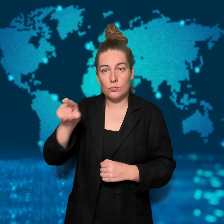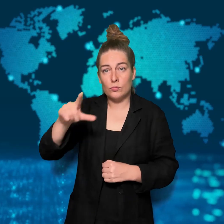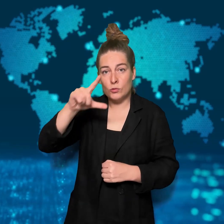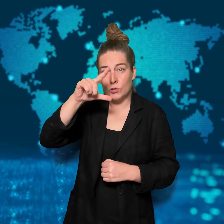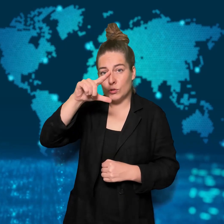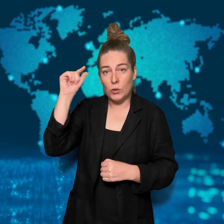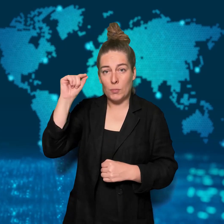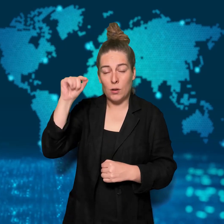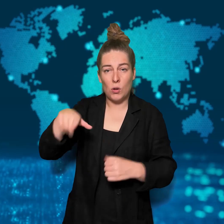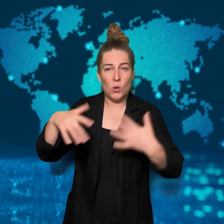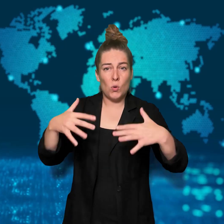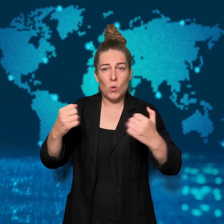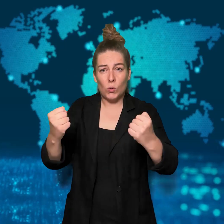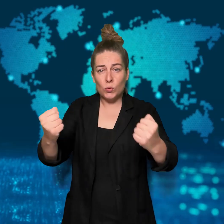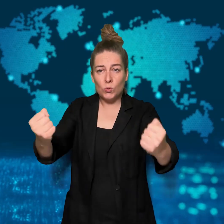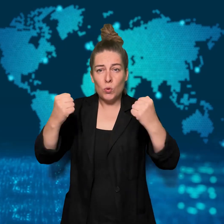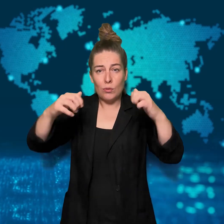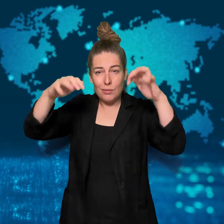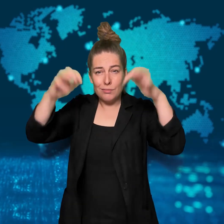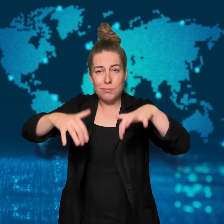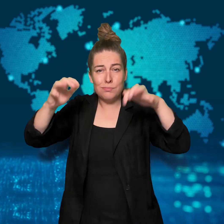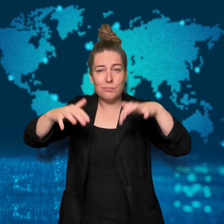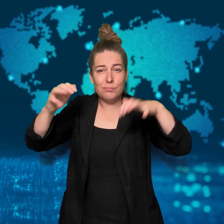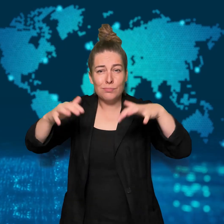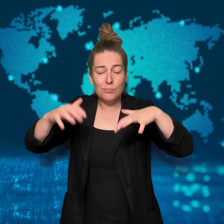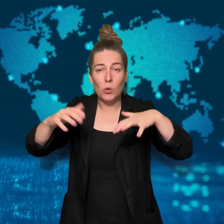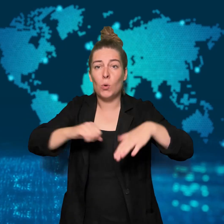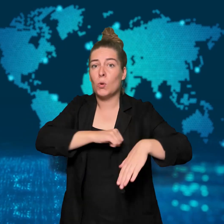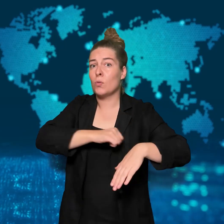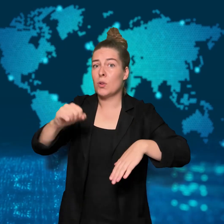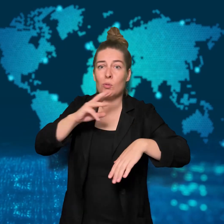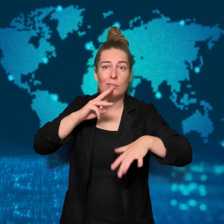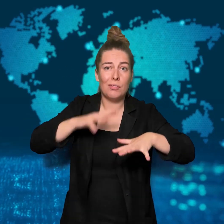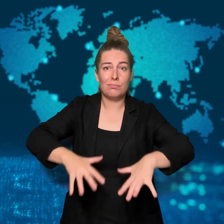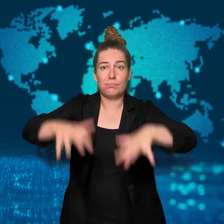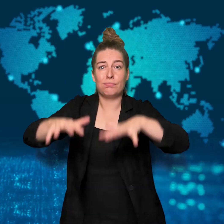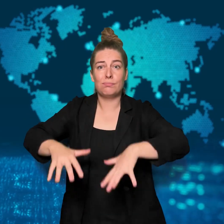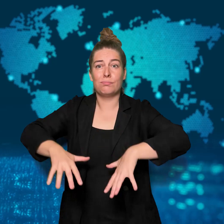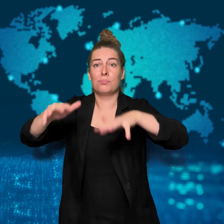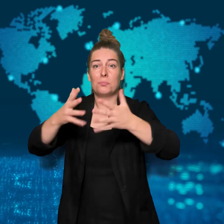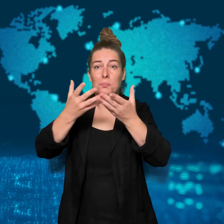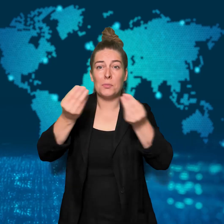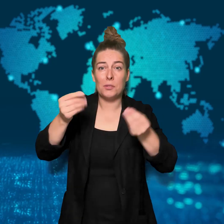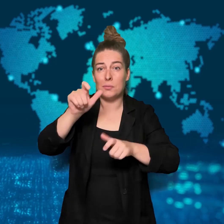[MONIKA]: Thousands of people have been trapped in Somalia due to